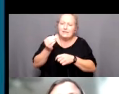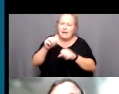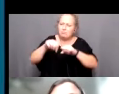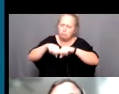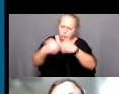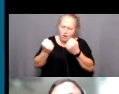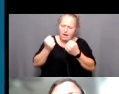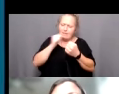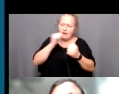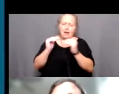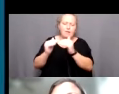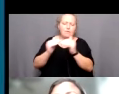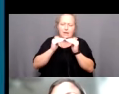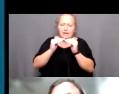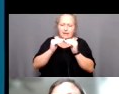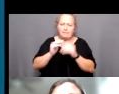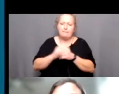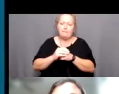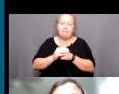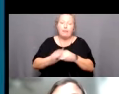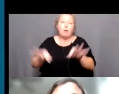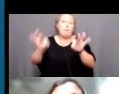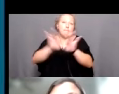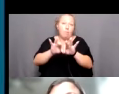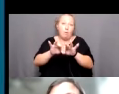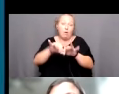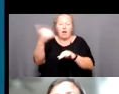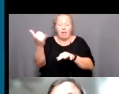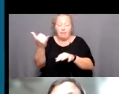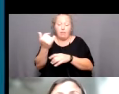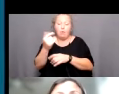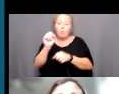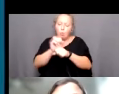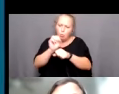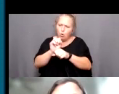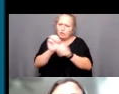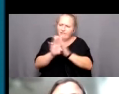Now the other important part of our agency is workforce development and training.